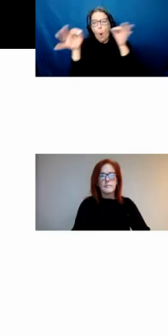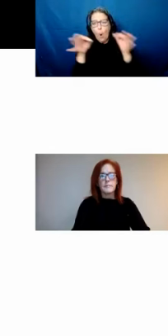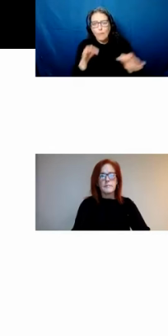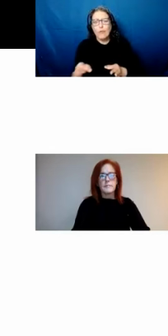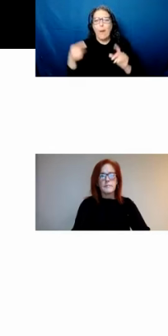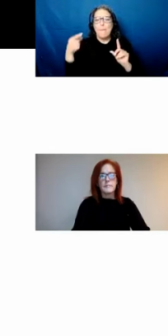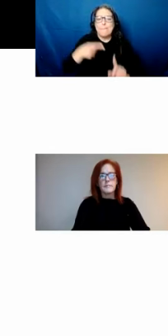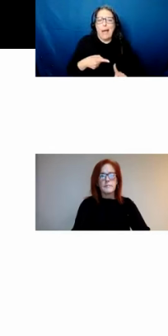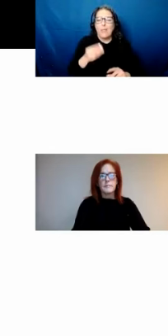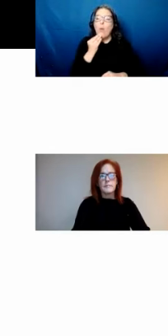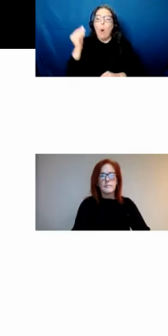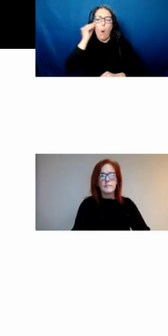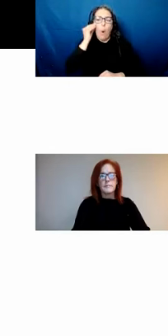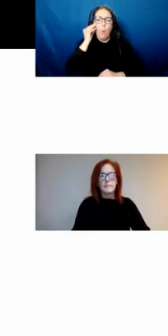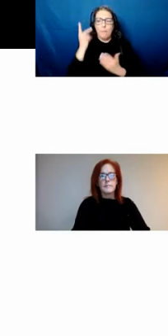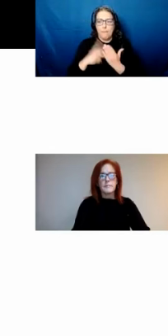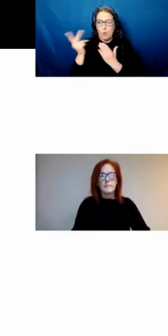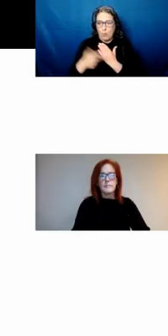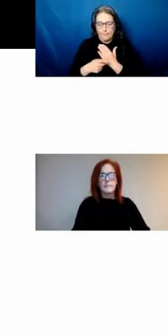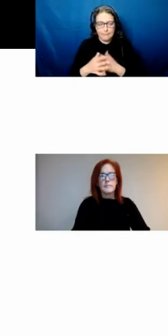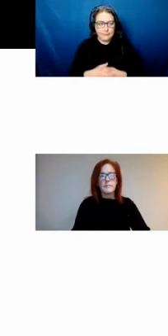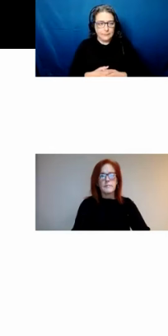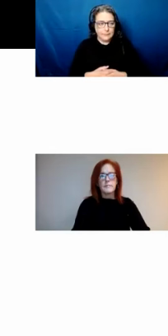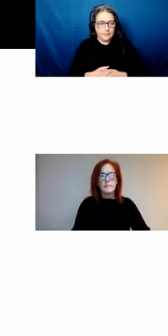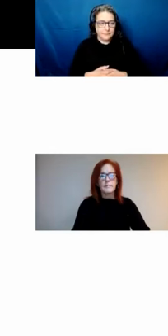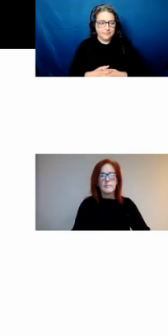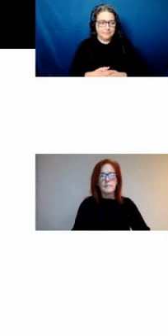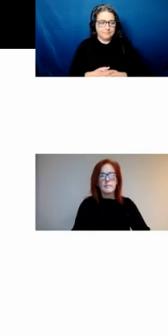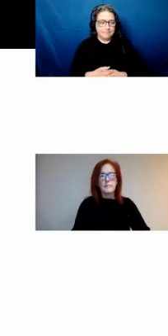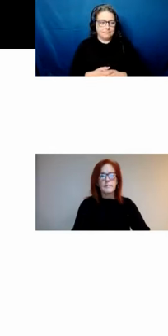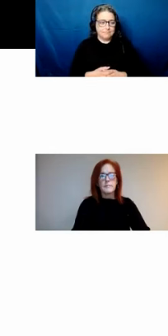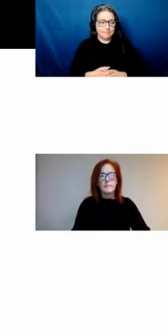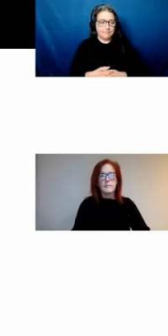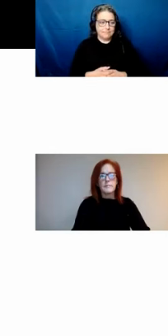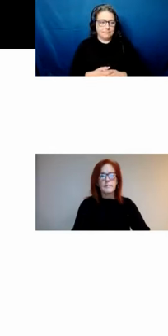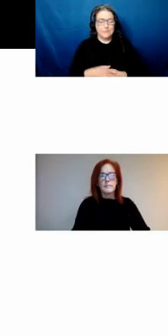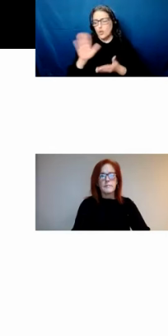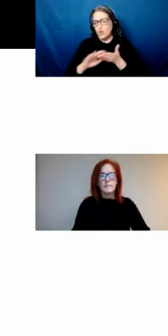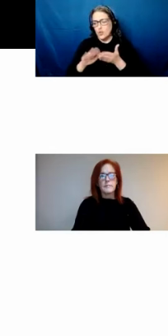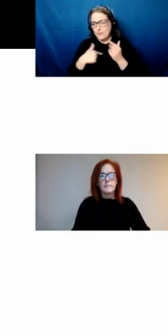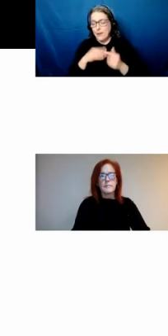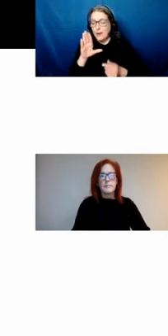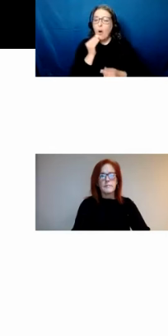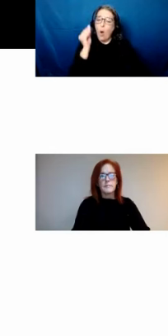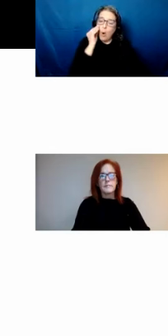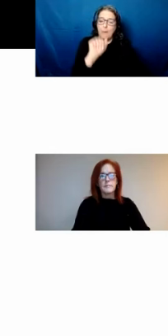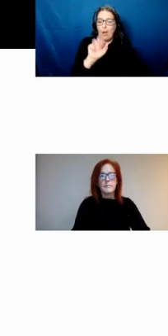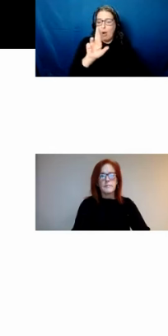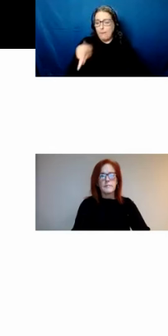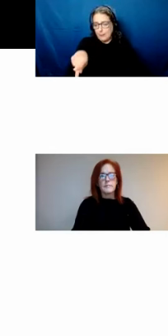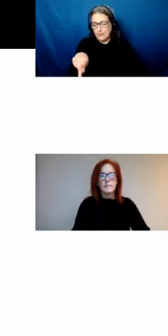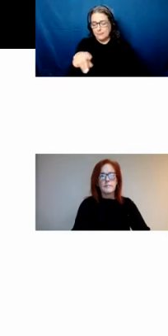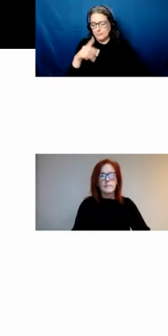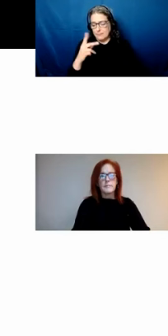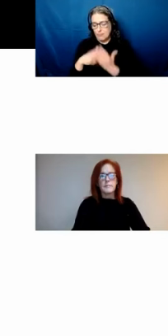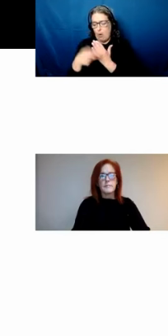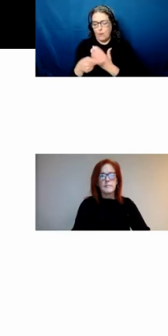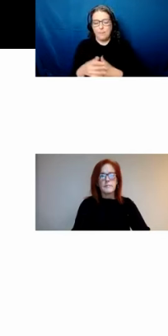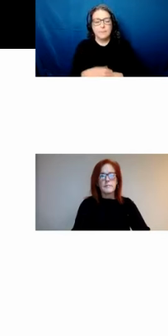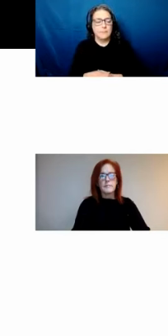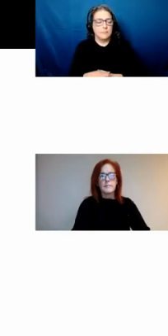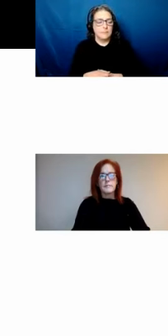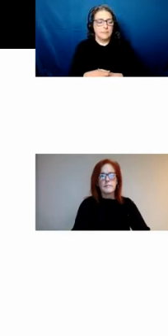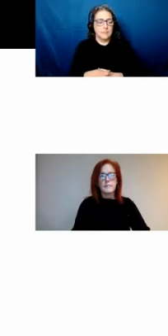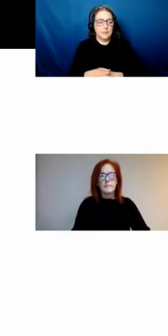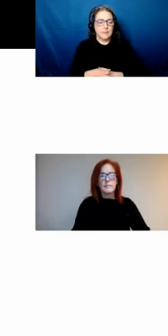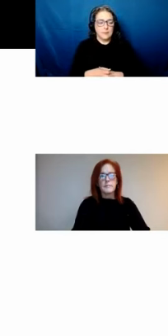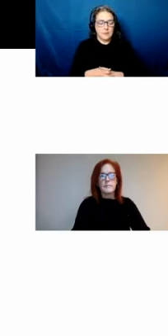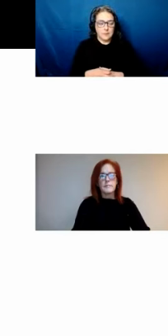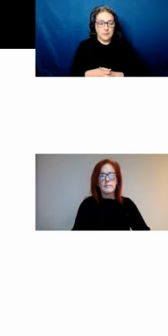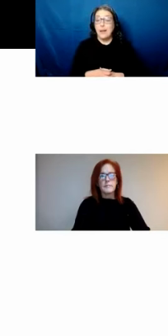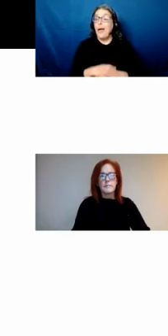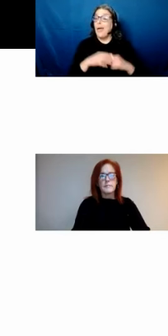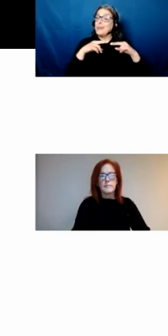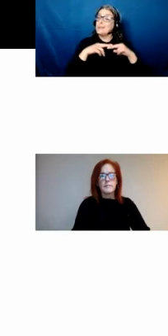City of Omaha, medical providers, school administrators, social workers, and veteran-serving agencies and organizations.